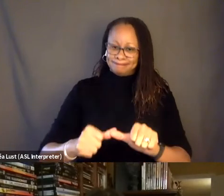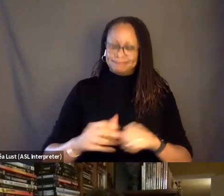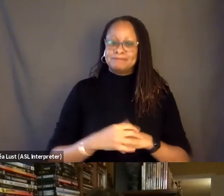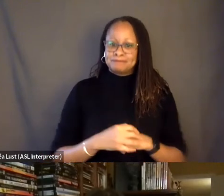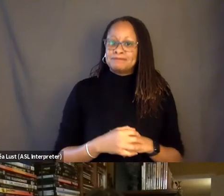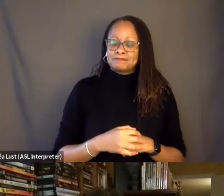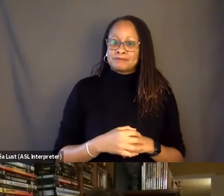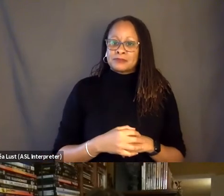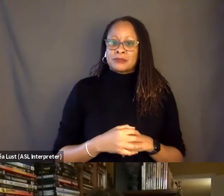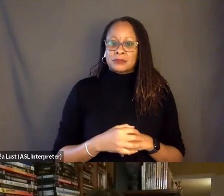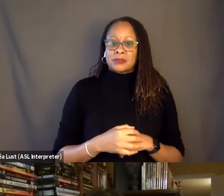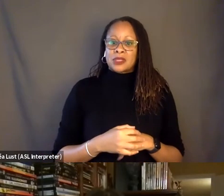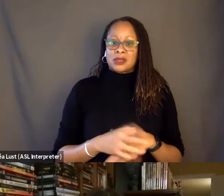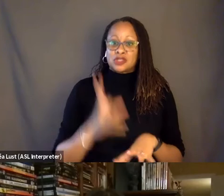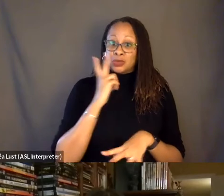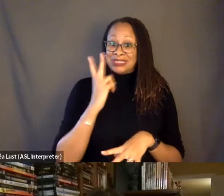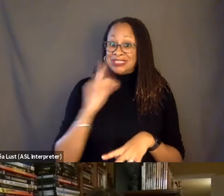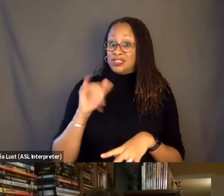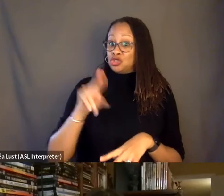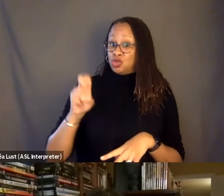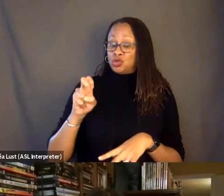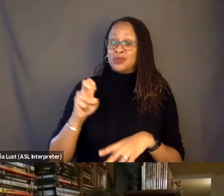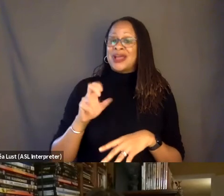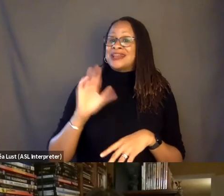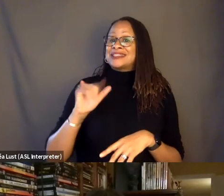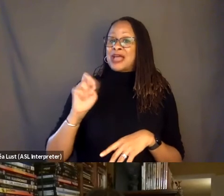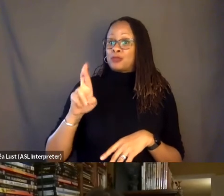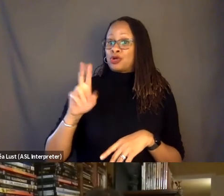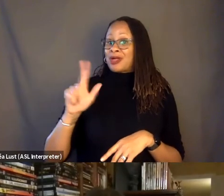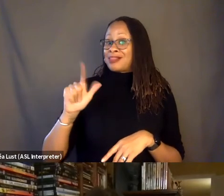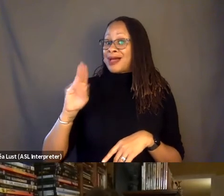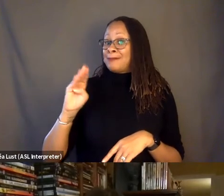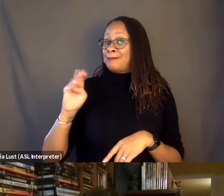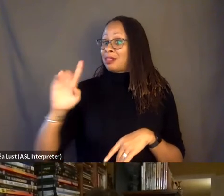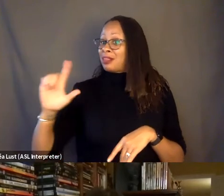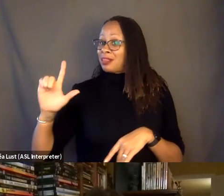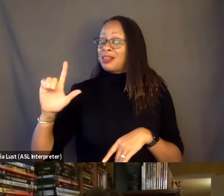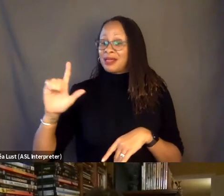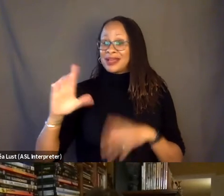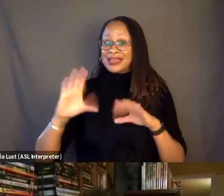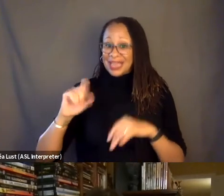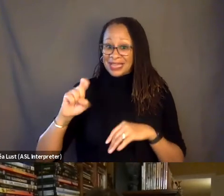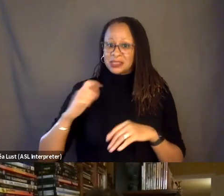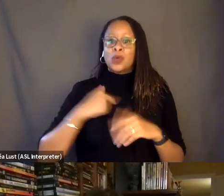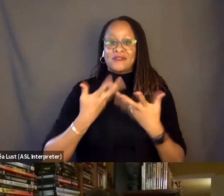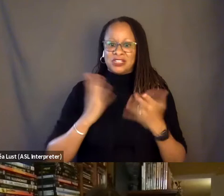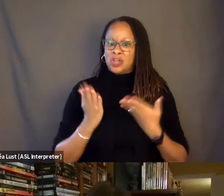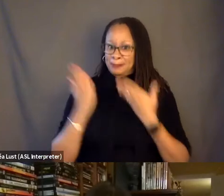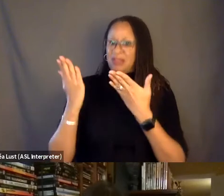You've seen in June, the cyber libel case came to the first decision. We've now appealed it at the court of appeals.